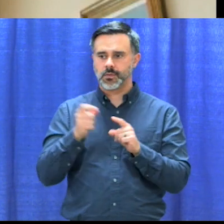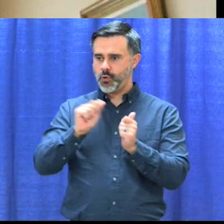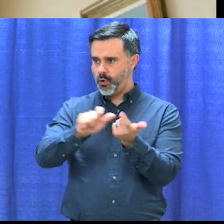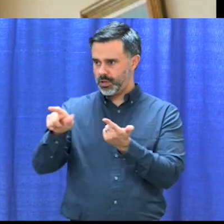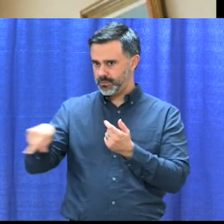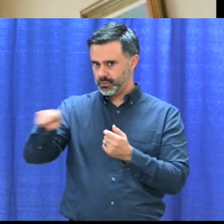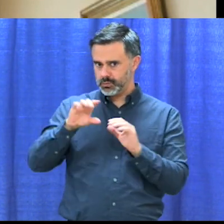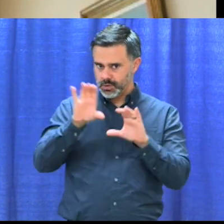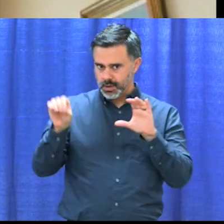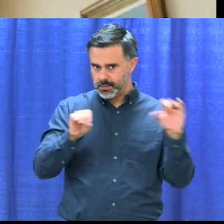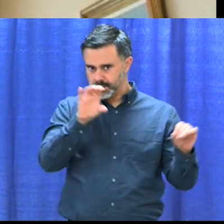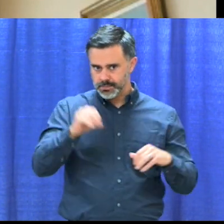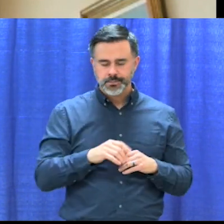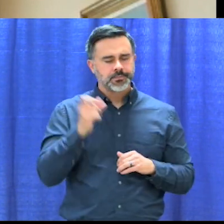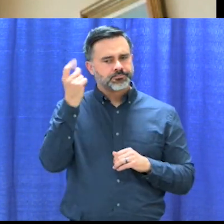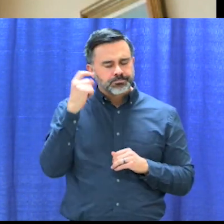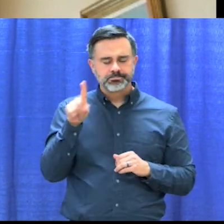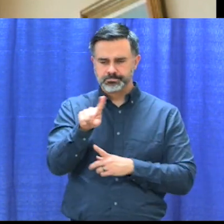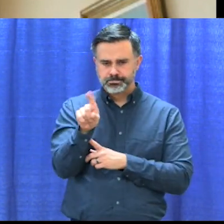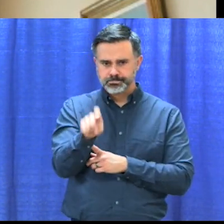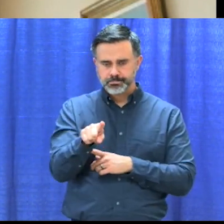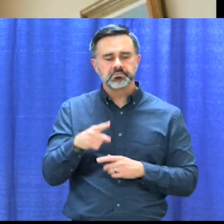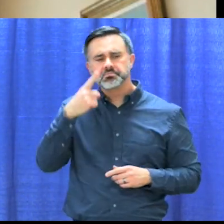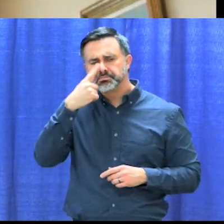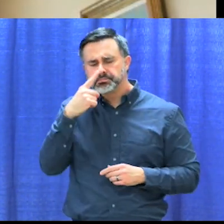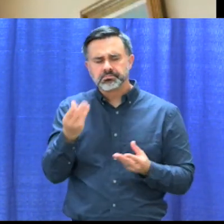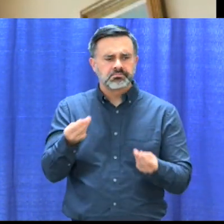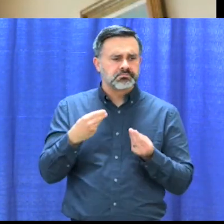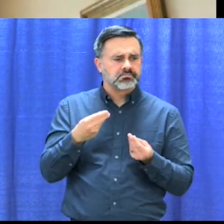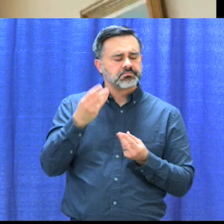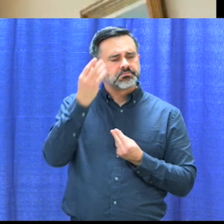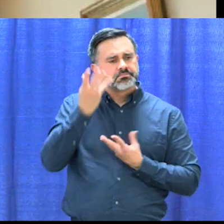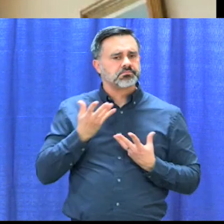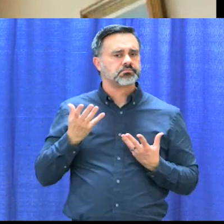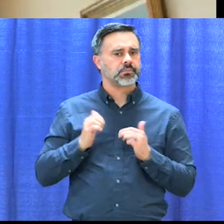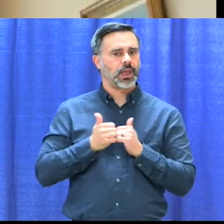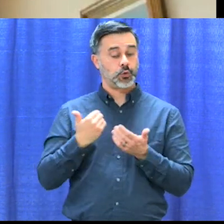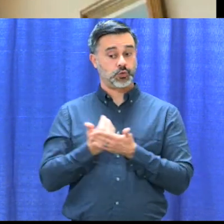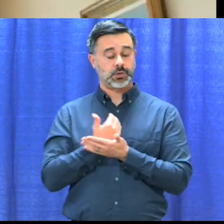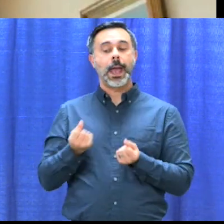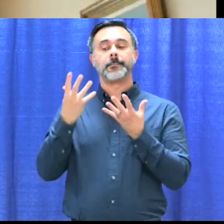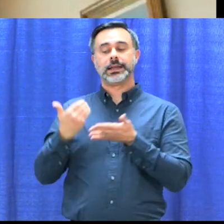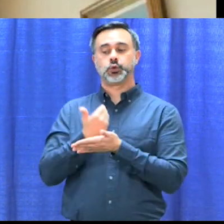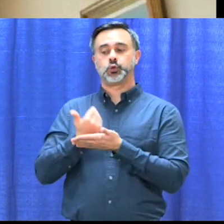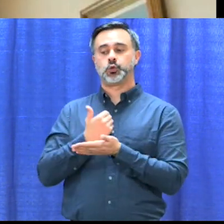Can you give us a sense of how many new customers have signed up since the governor's shelter